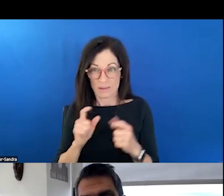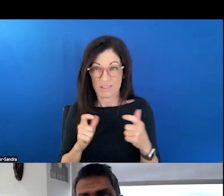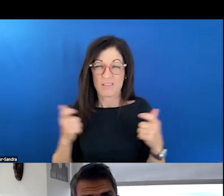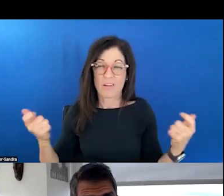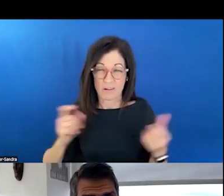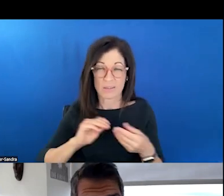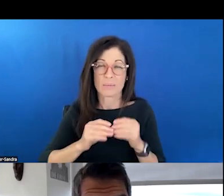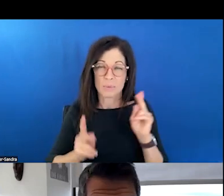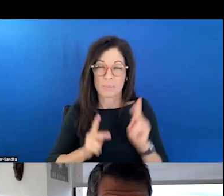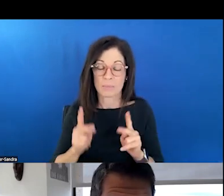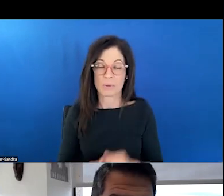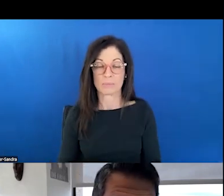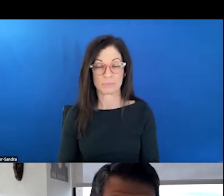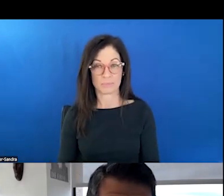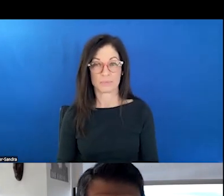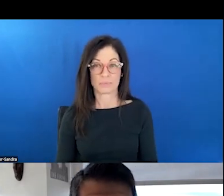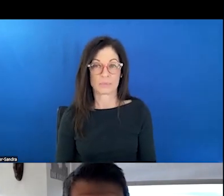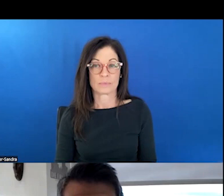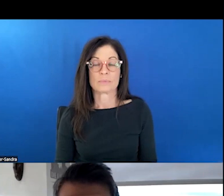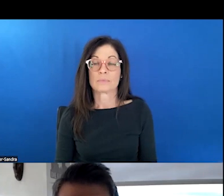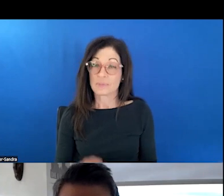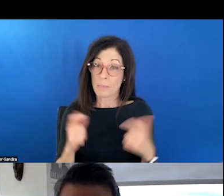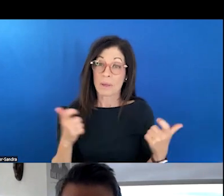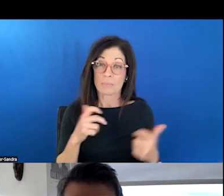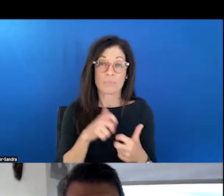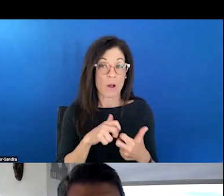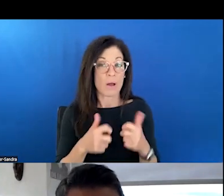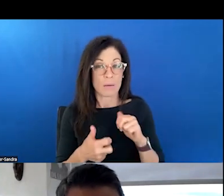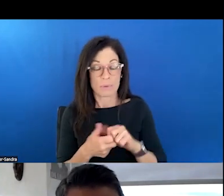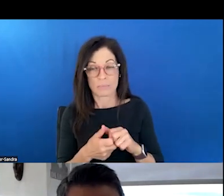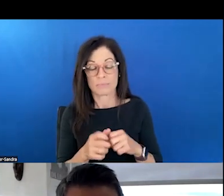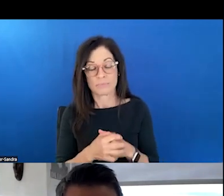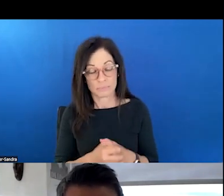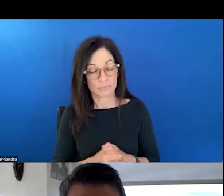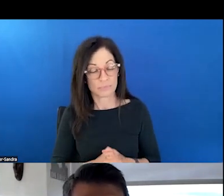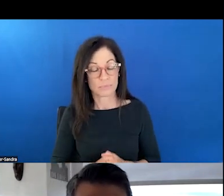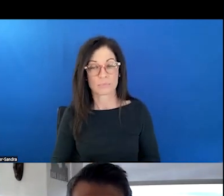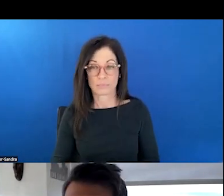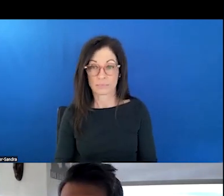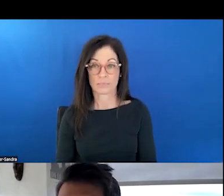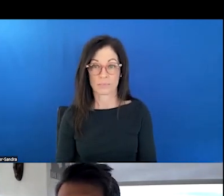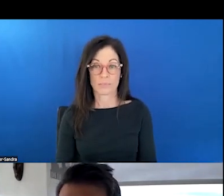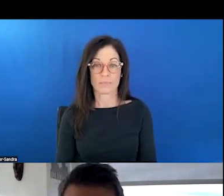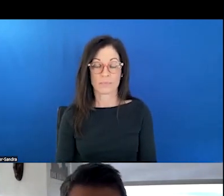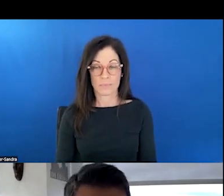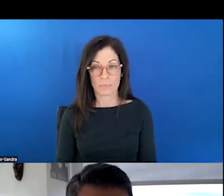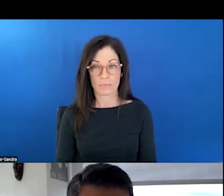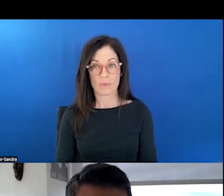THIS IS A PRETTY BIG PROBLEM. THE OTHER THING THAT IS REMARKABLE IS THE U.S. SUICIDE RATES HAVE